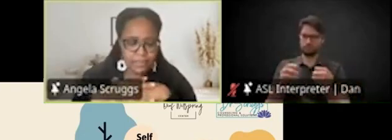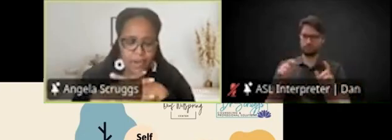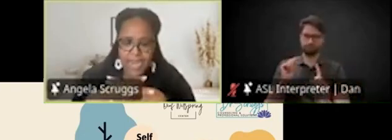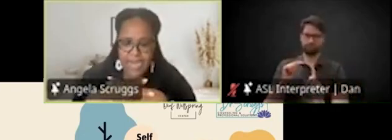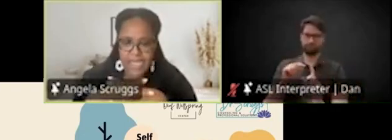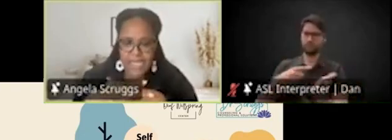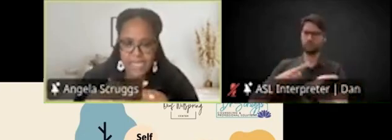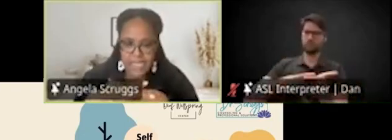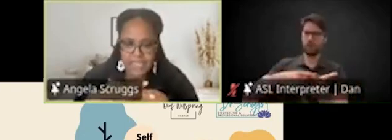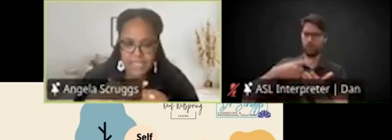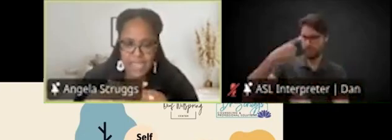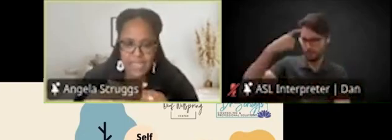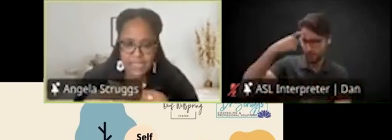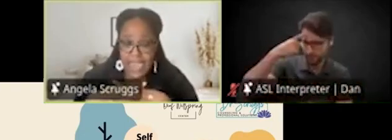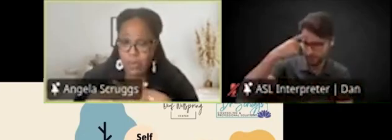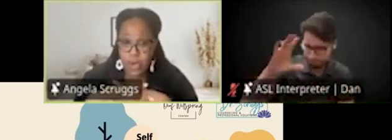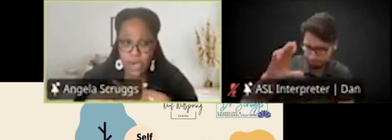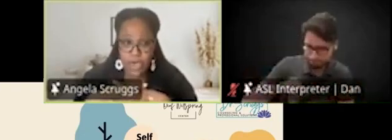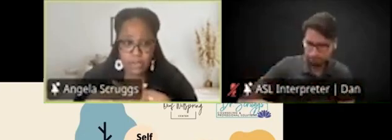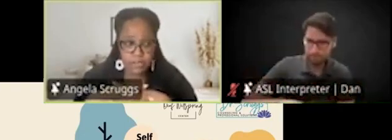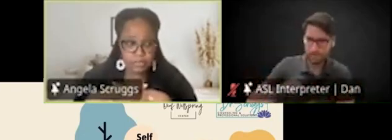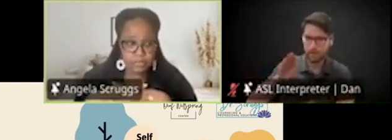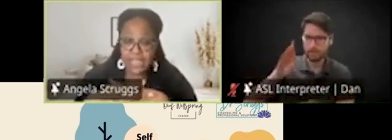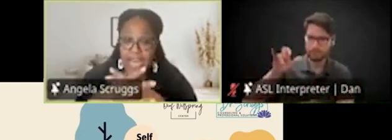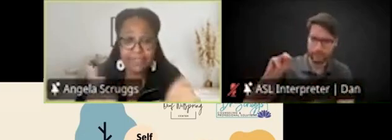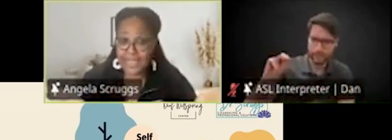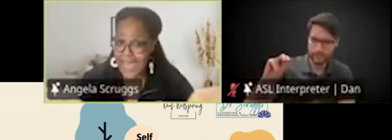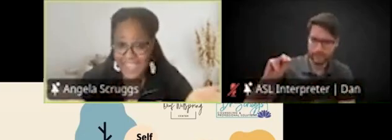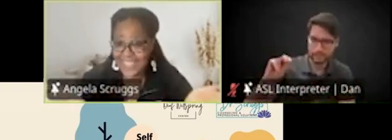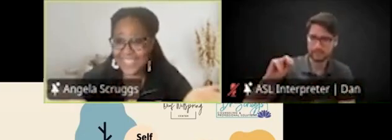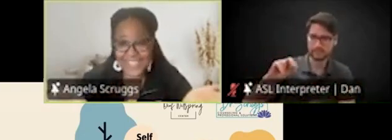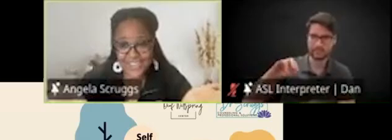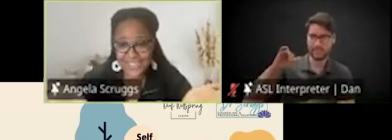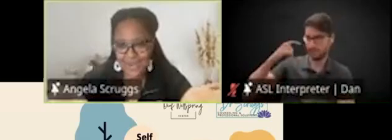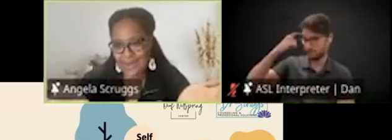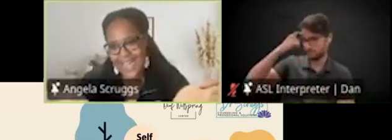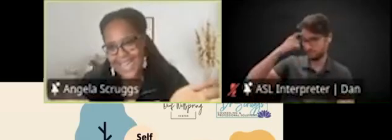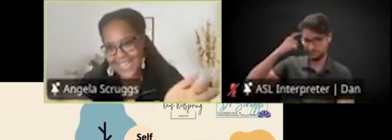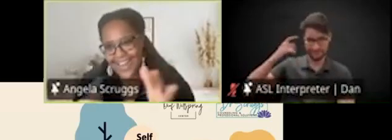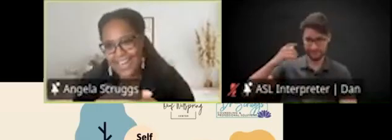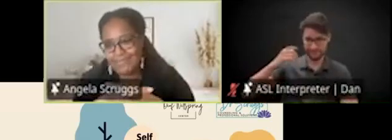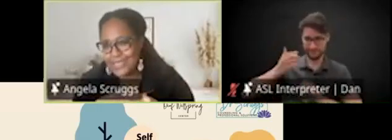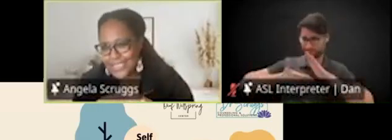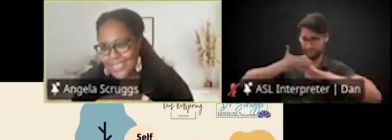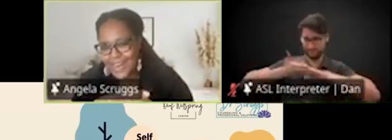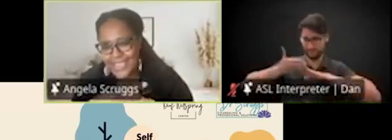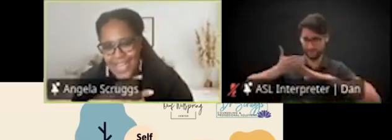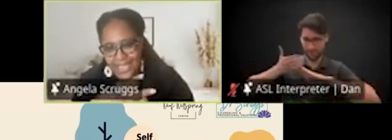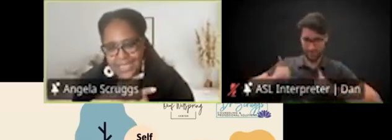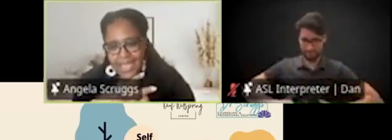The brain is-- is our lifeline, you know, to our body, our emotions, our thoughts.